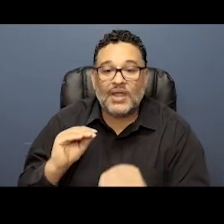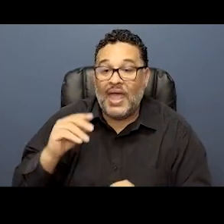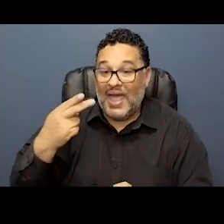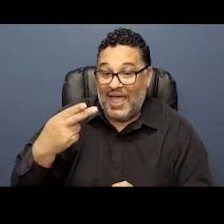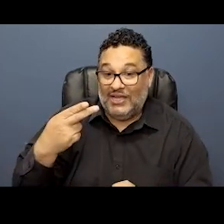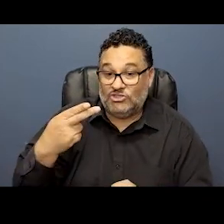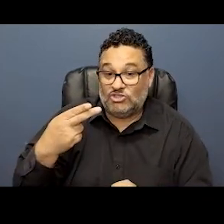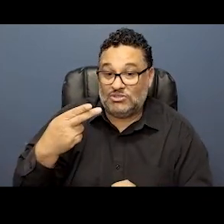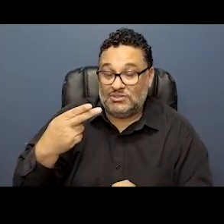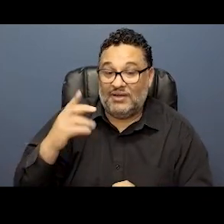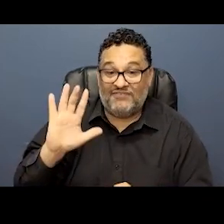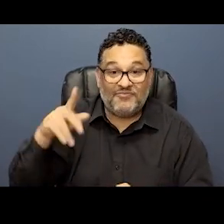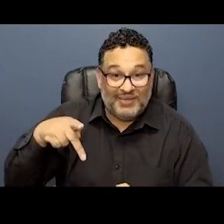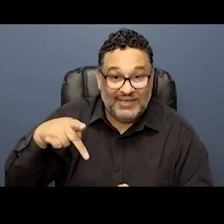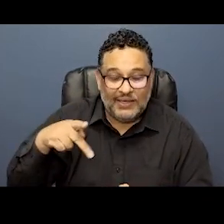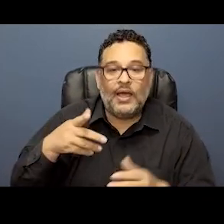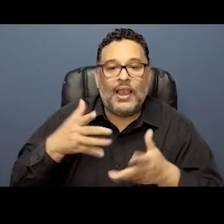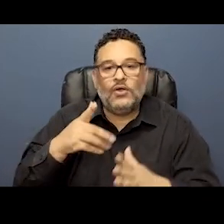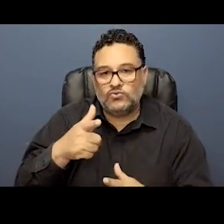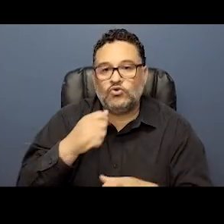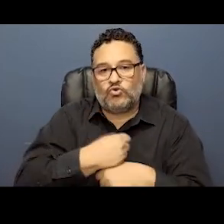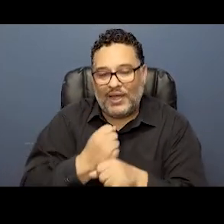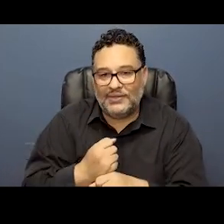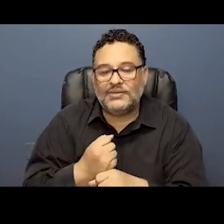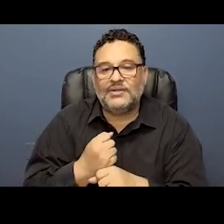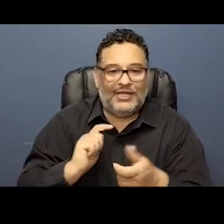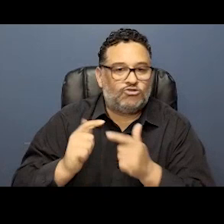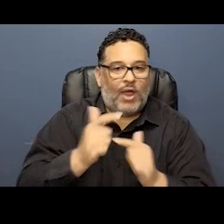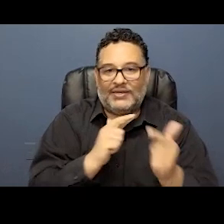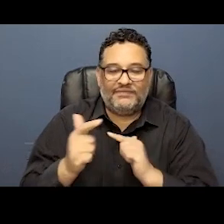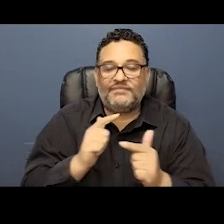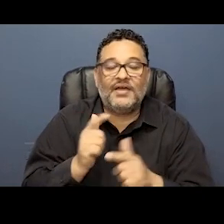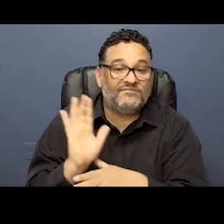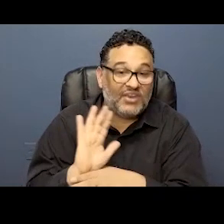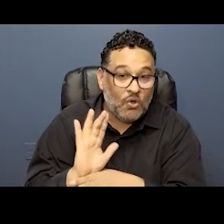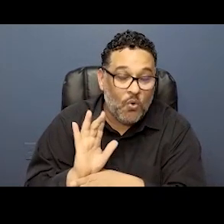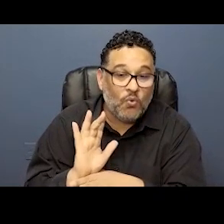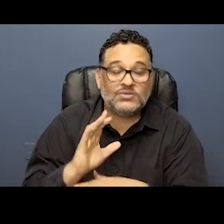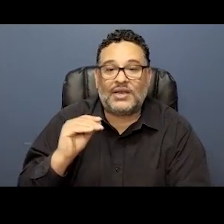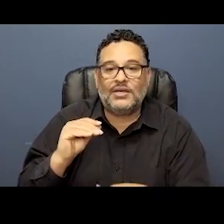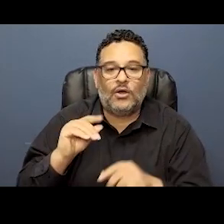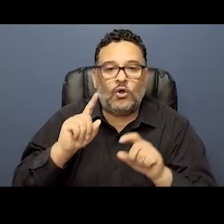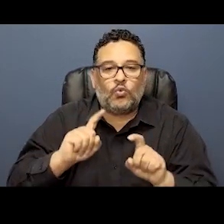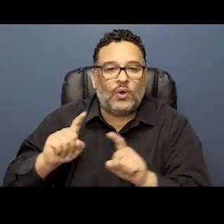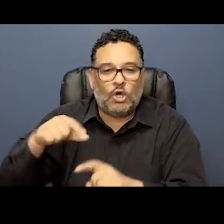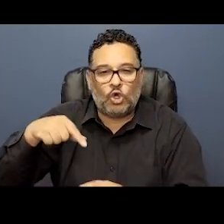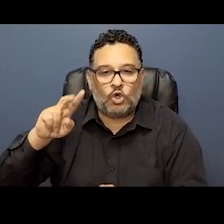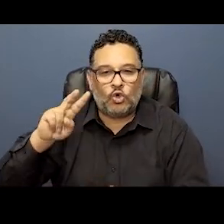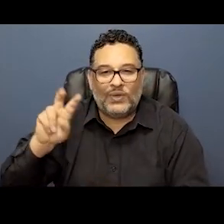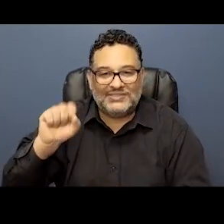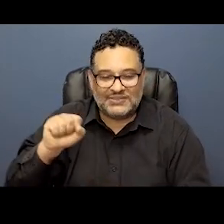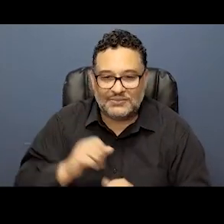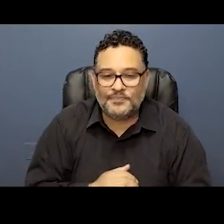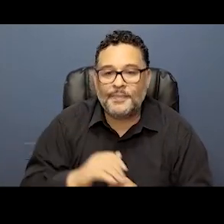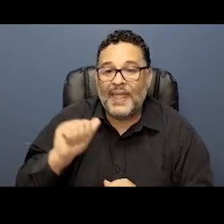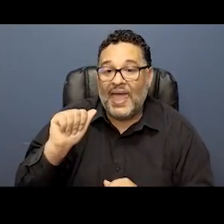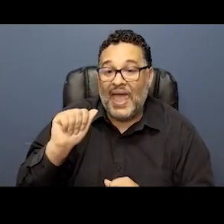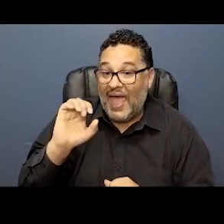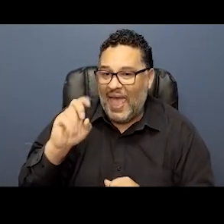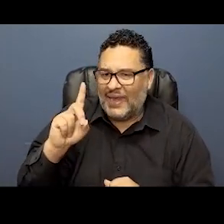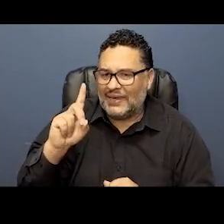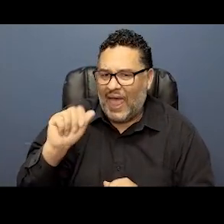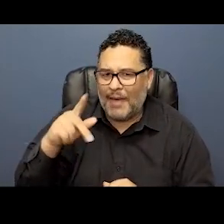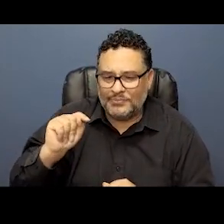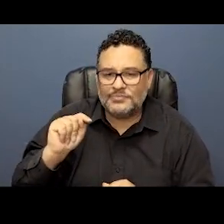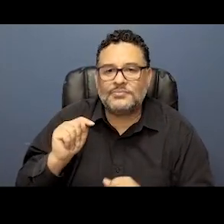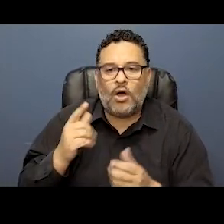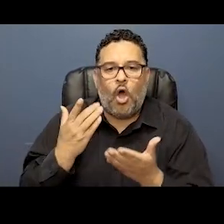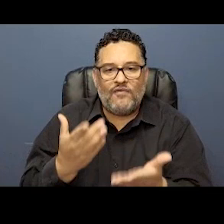H5P lets you create interactive videos and quizzes. EdApp offers mobile-first